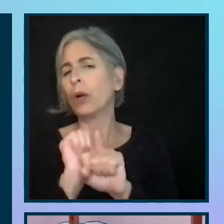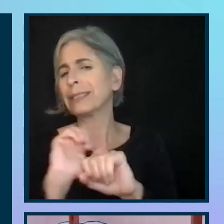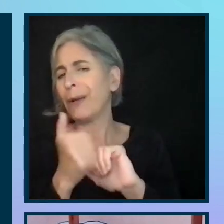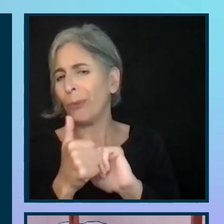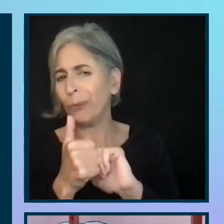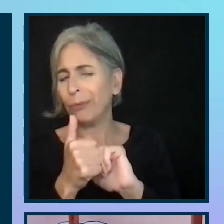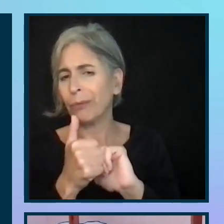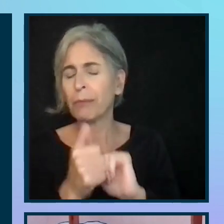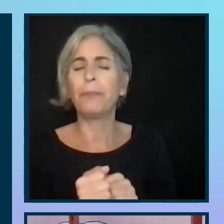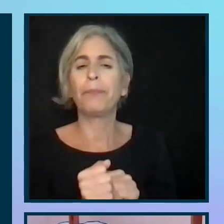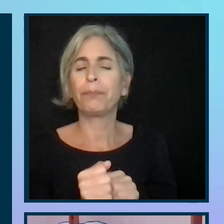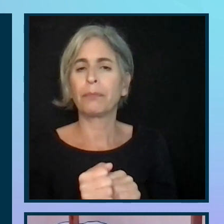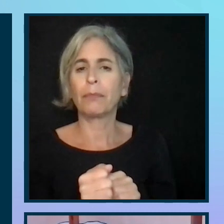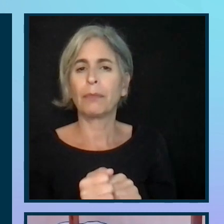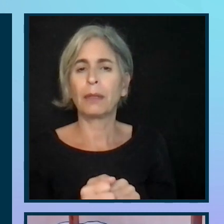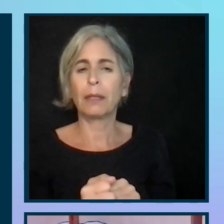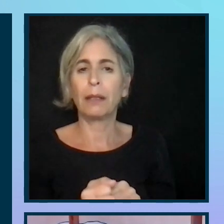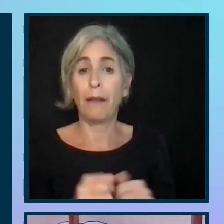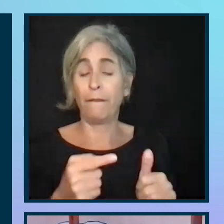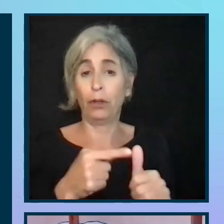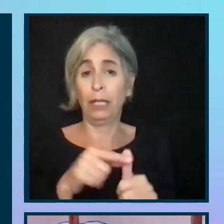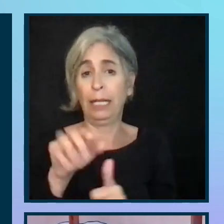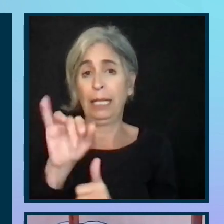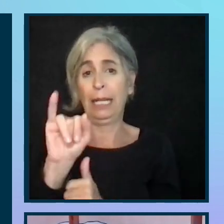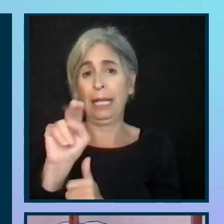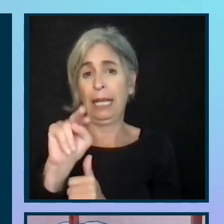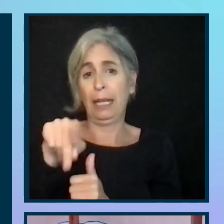so we have, for our input, we have a design. In this design,